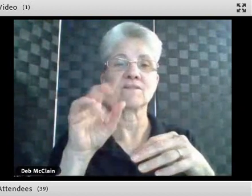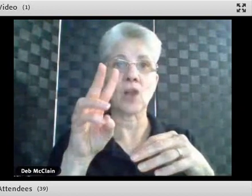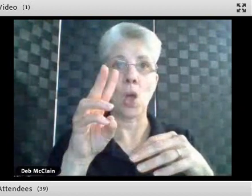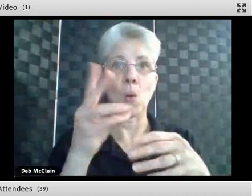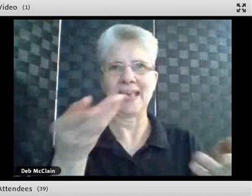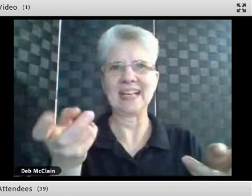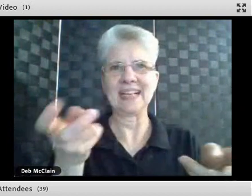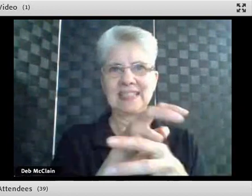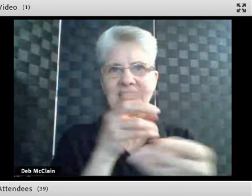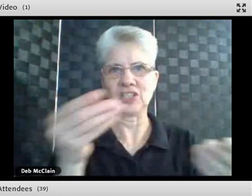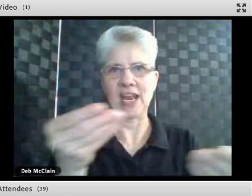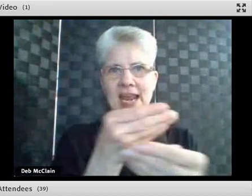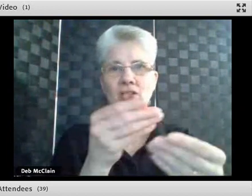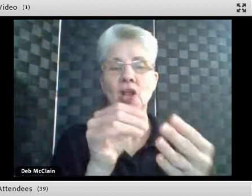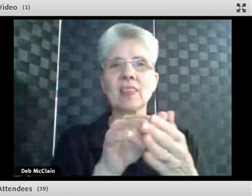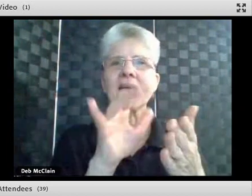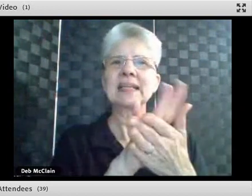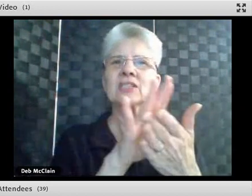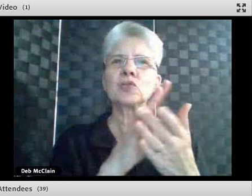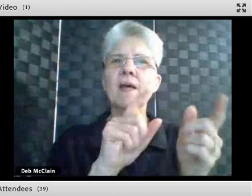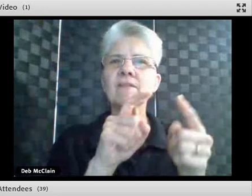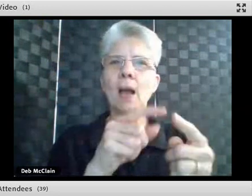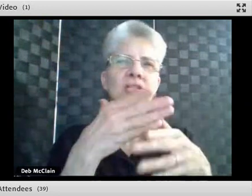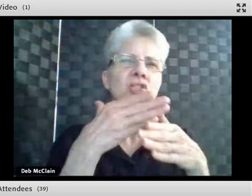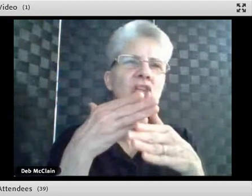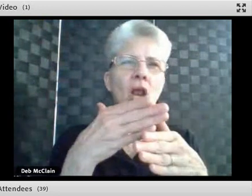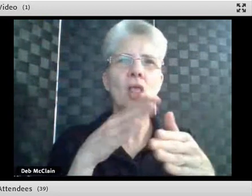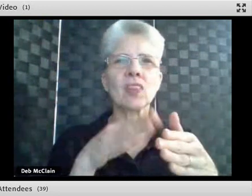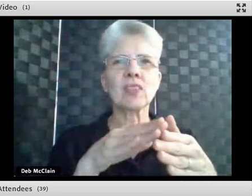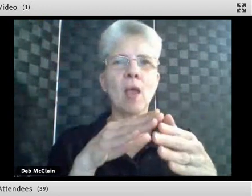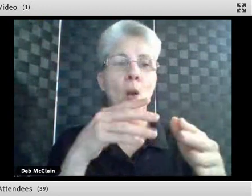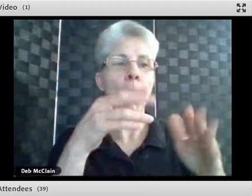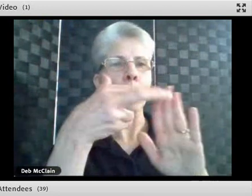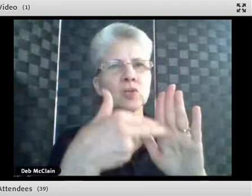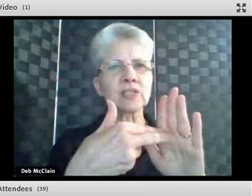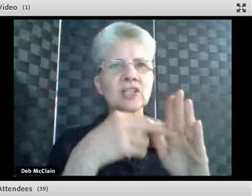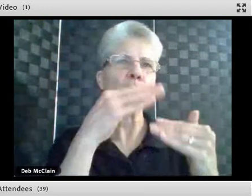This is where institutions have come and shared their procedures and processes,